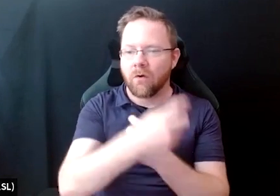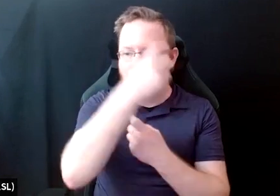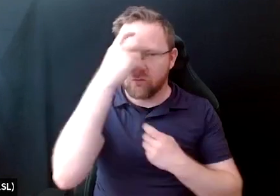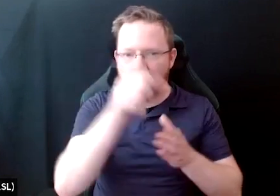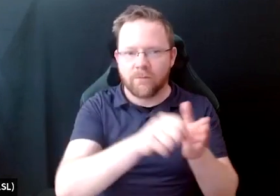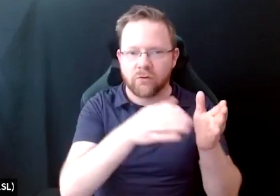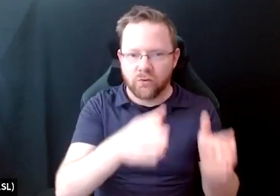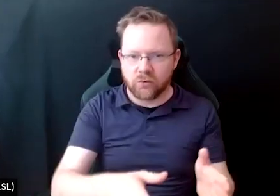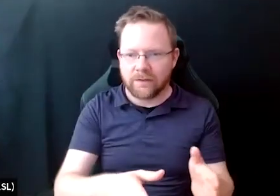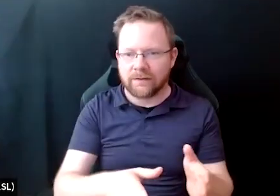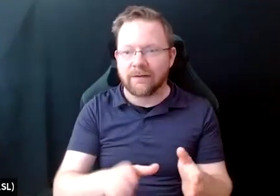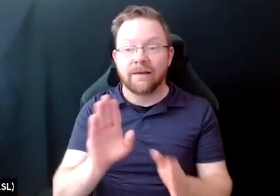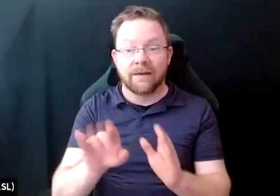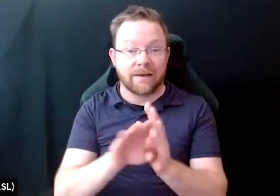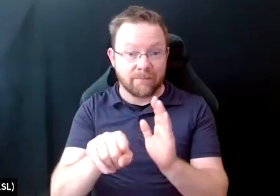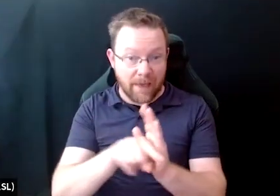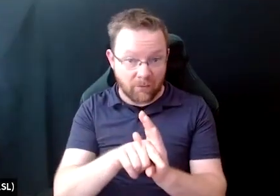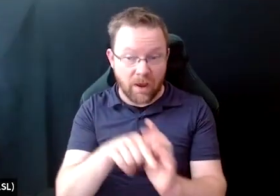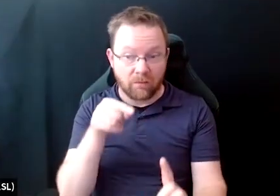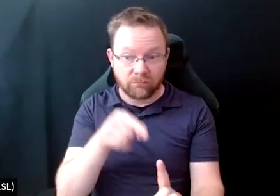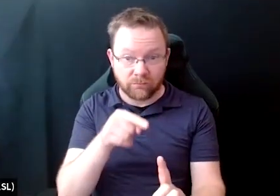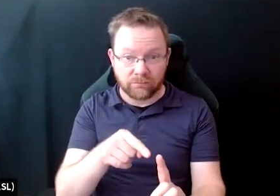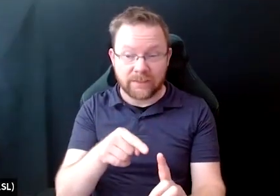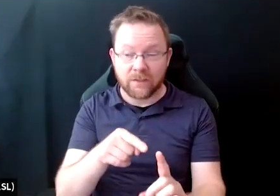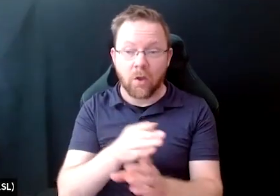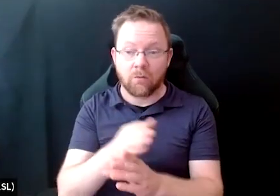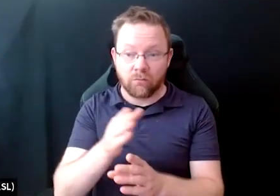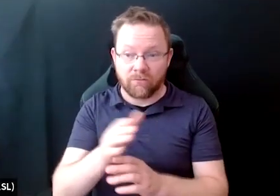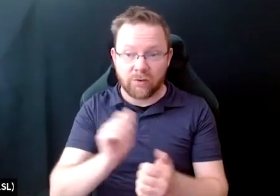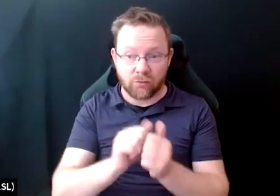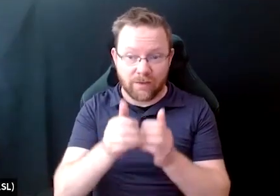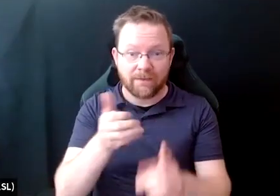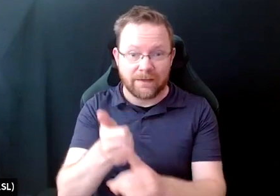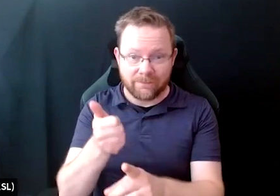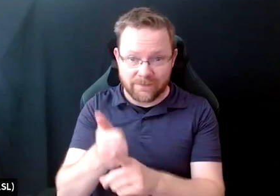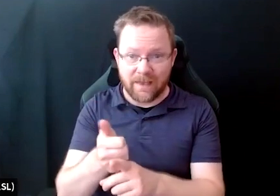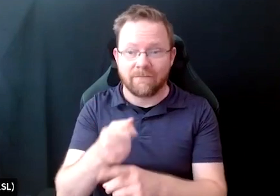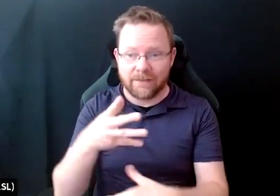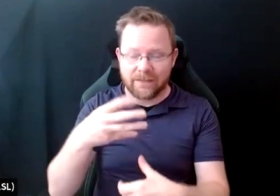with the background as professional athlete. He's a member of the Astronaut Reserve Corps.